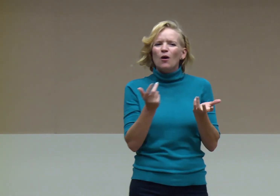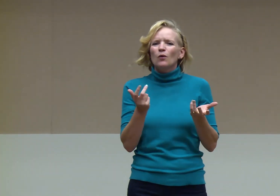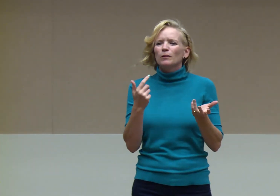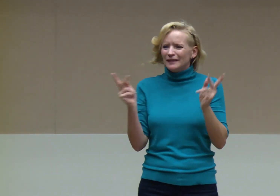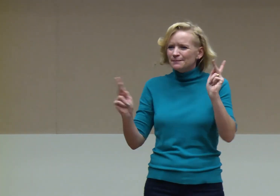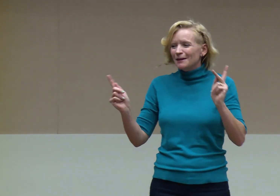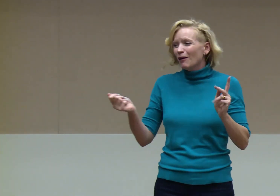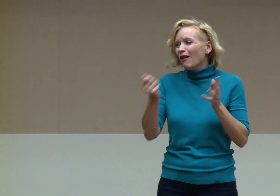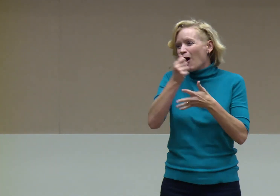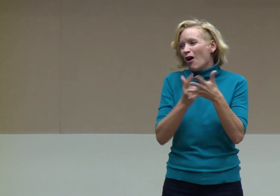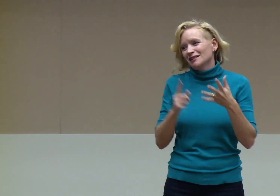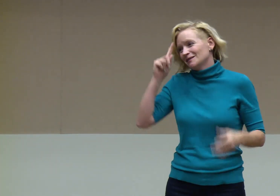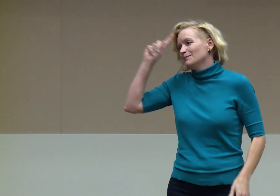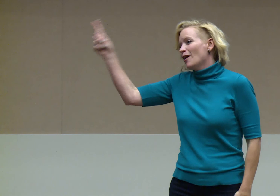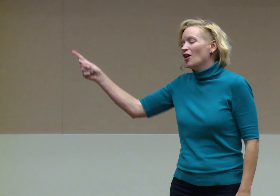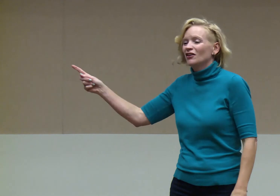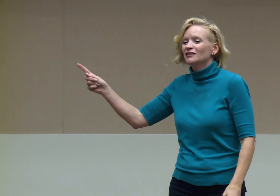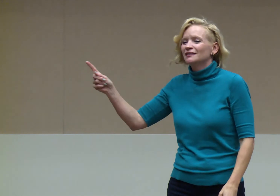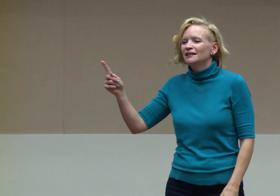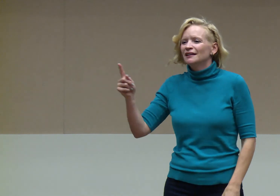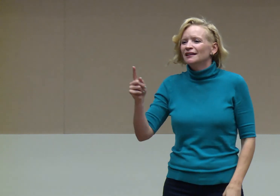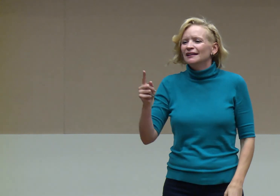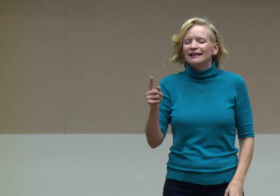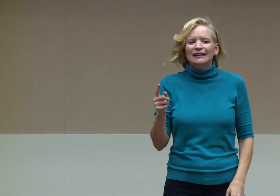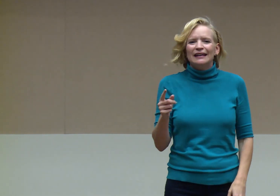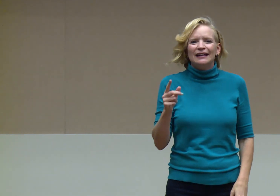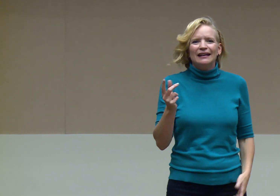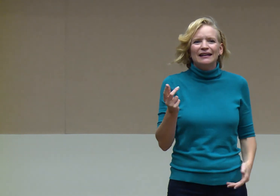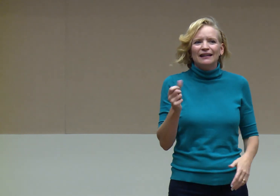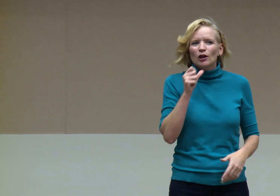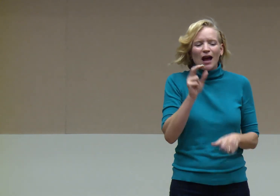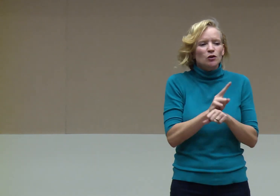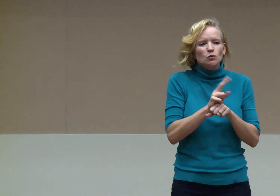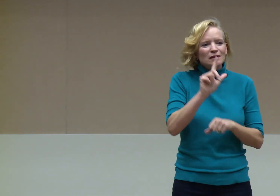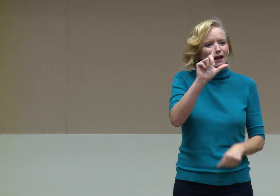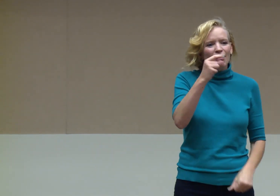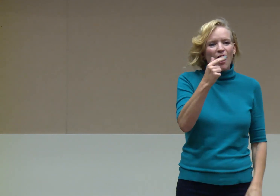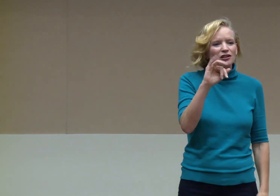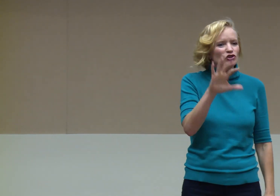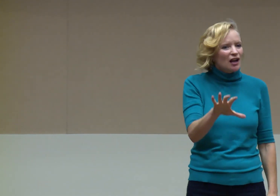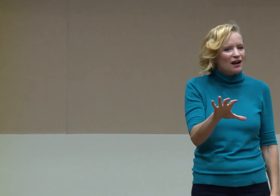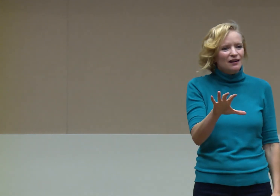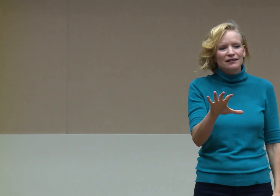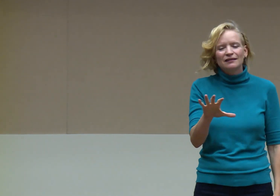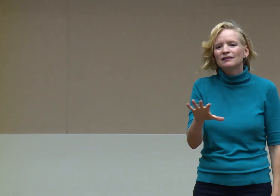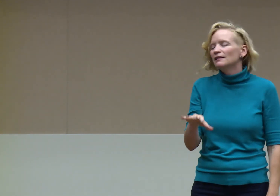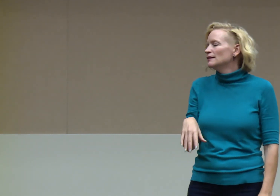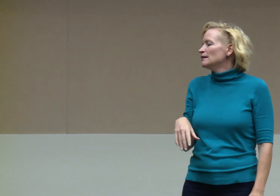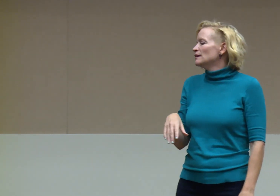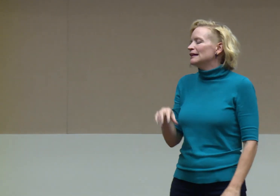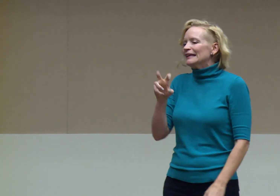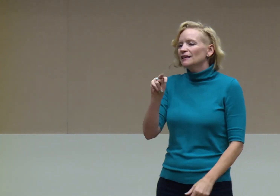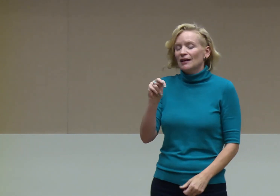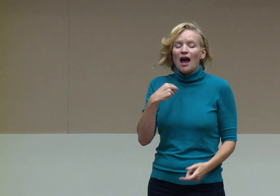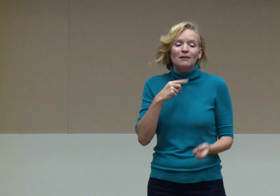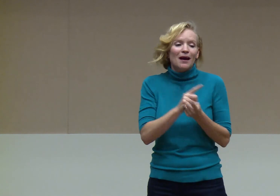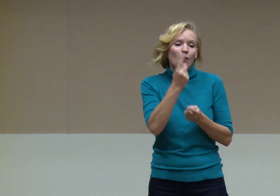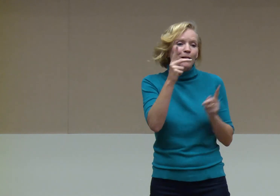But it's very interesting. All of these people are intelligent, but they're not using logic.